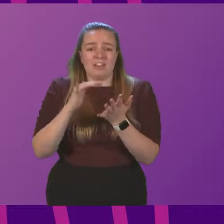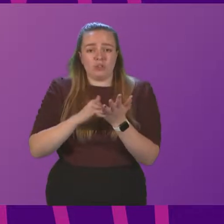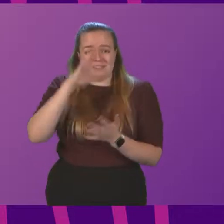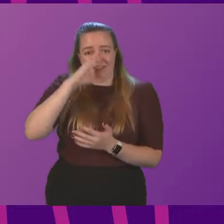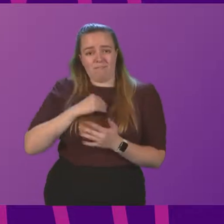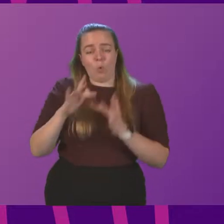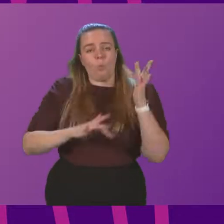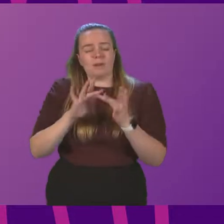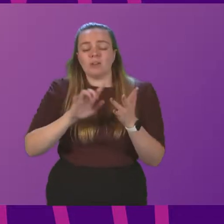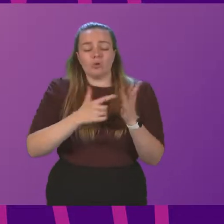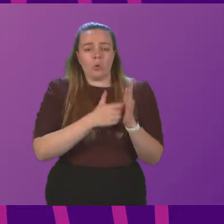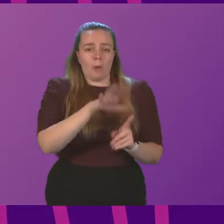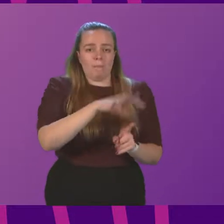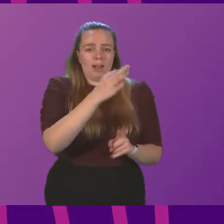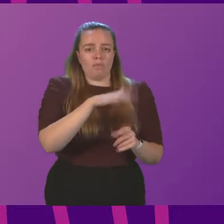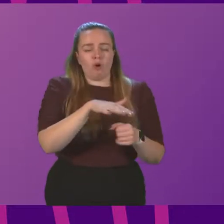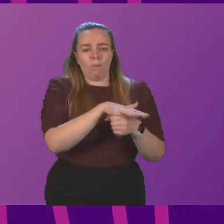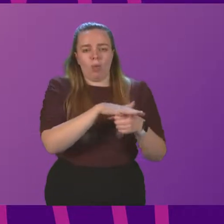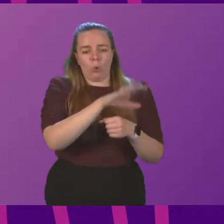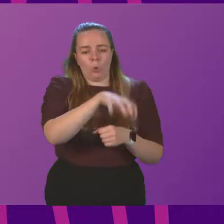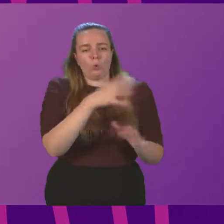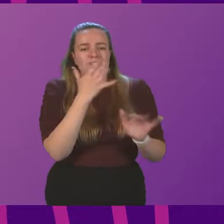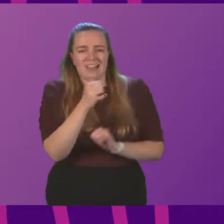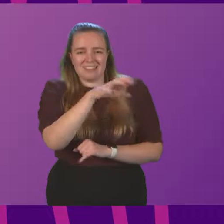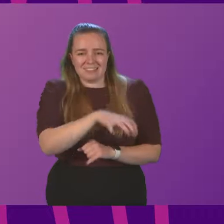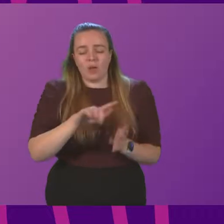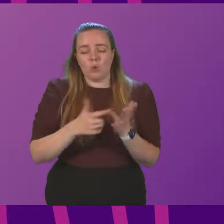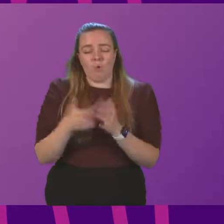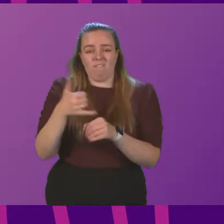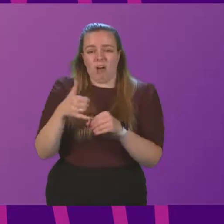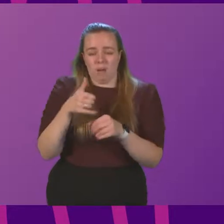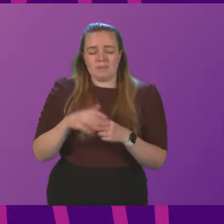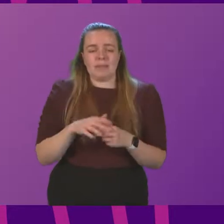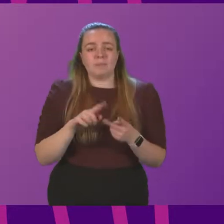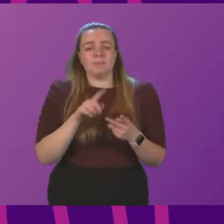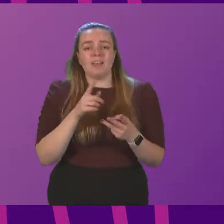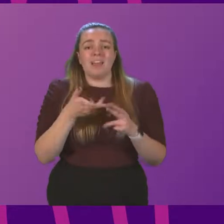collected from a local test site or community pharmacy. If you test positive, are identified